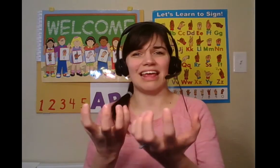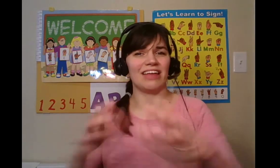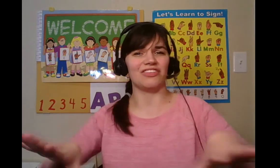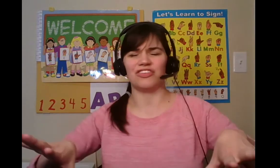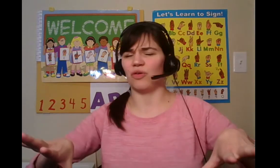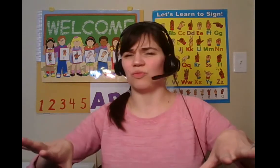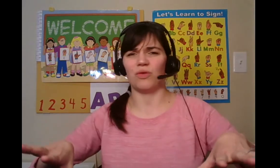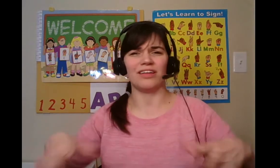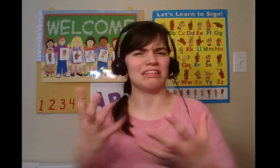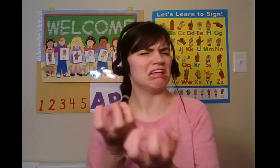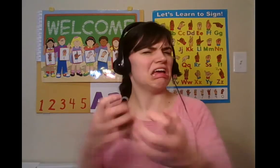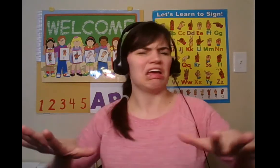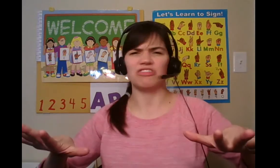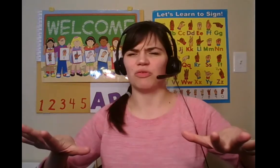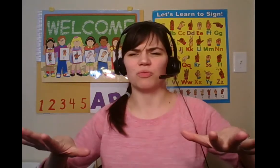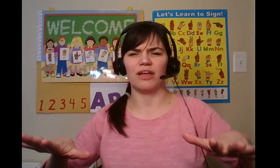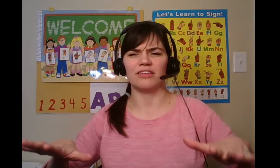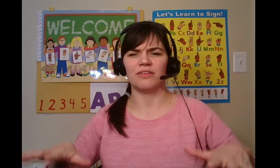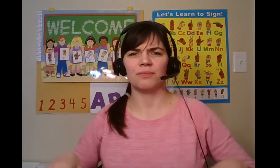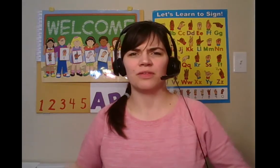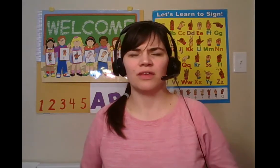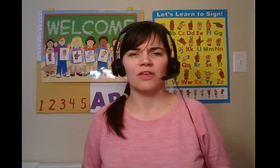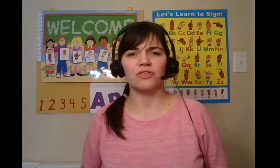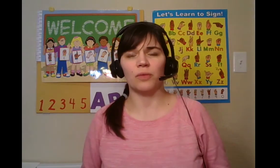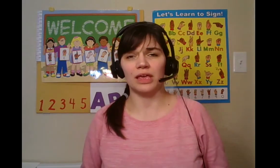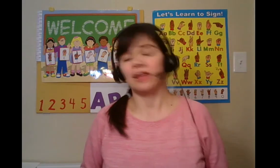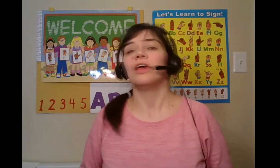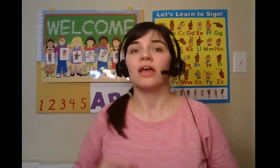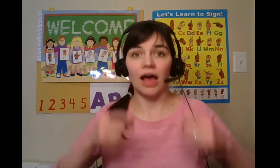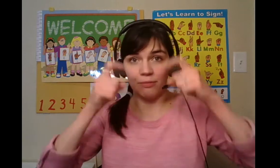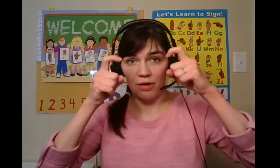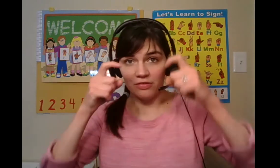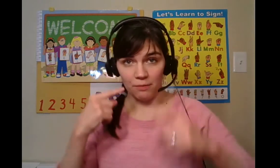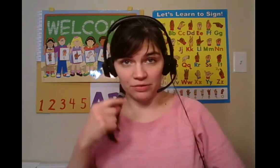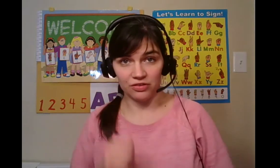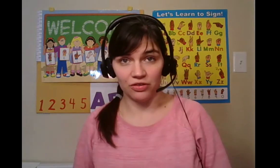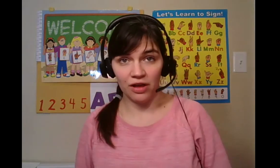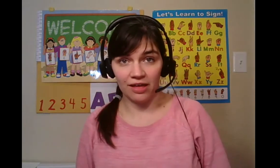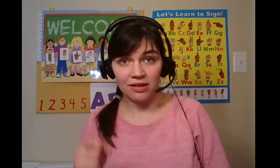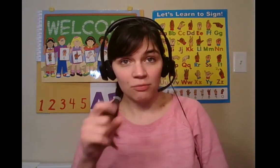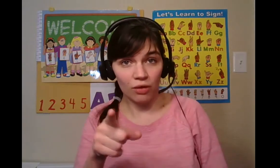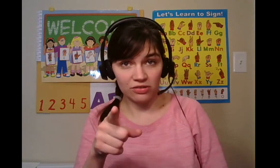don't want. Don't want. So again, eyebrows up and tilt your head. Point to the